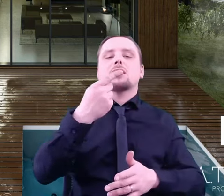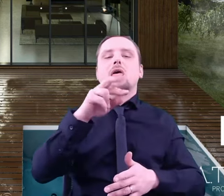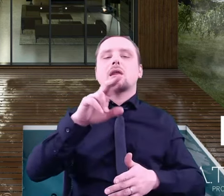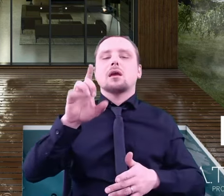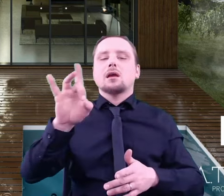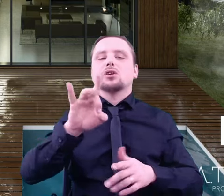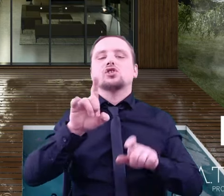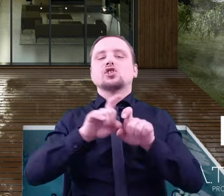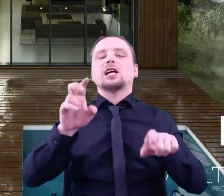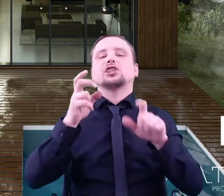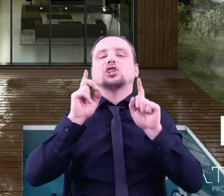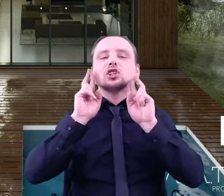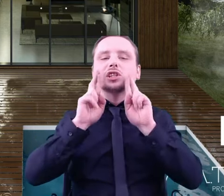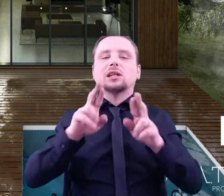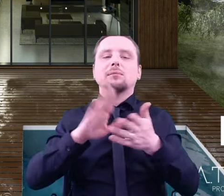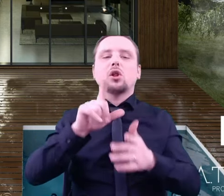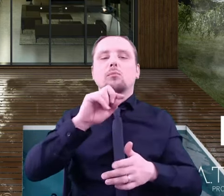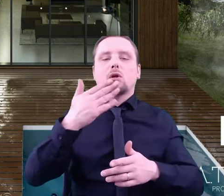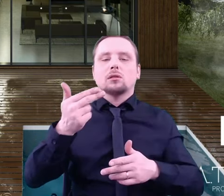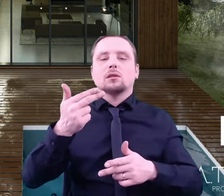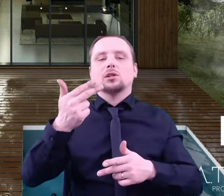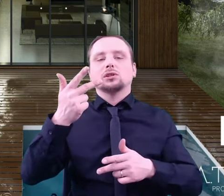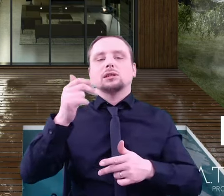such as Lumion, Twinmotion, Enscape or D5 Render.